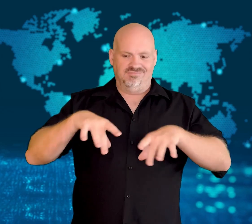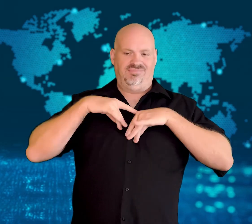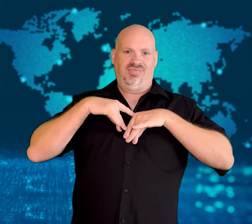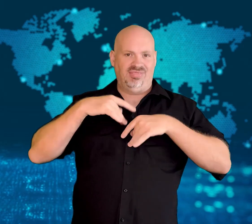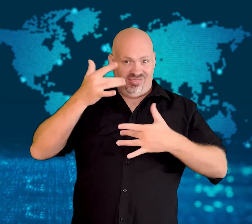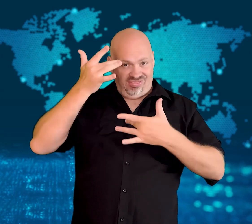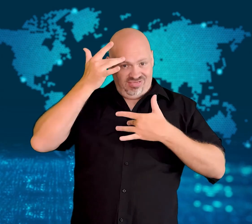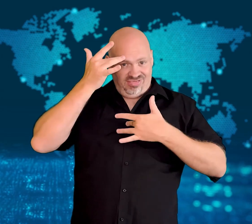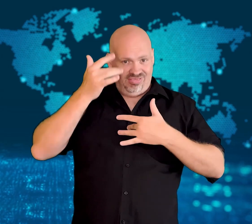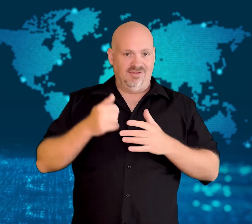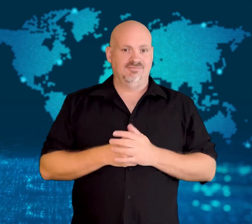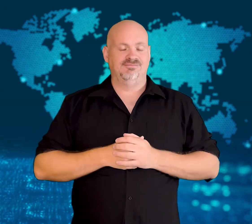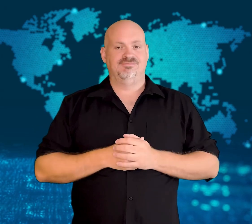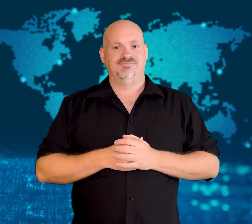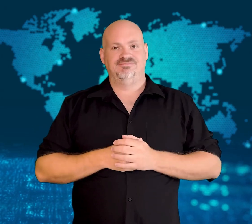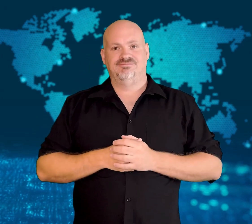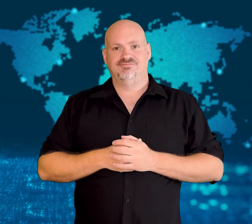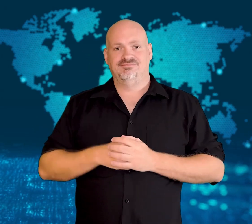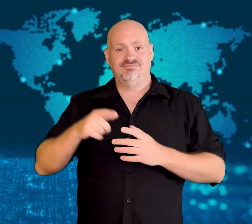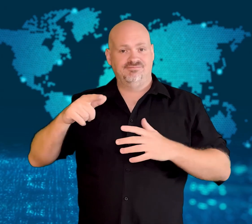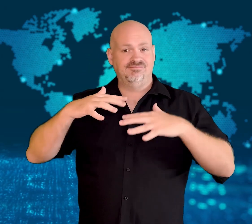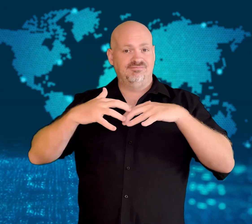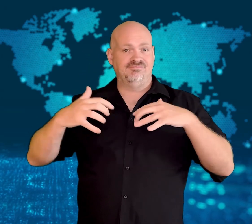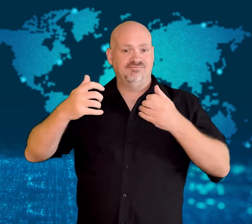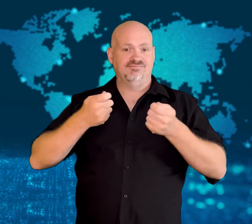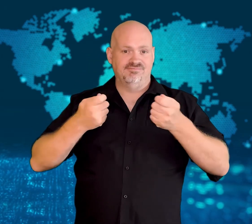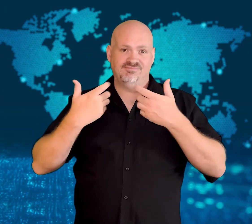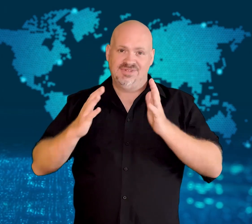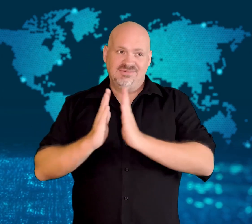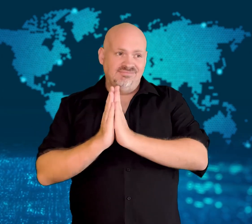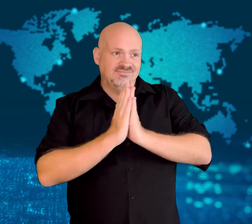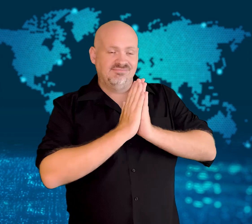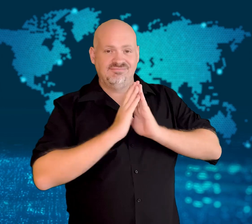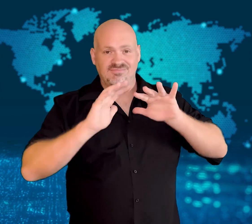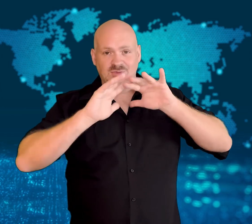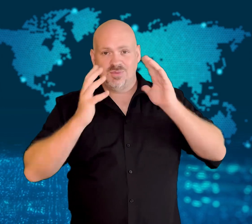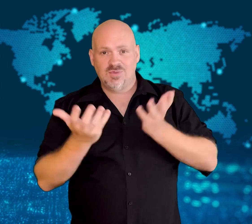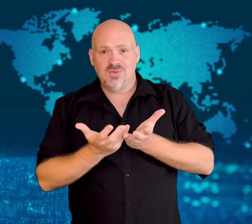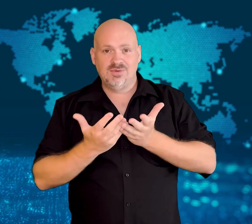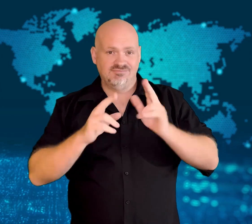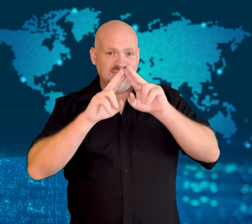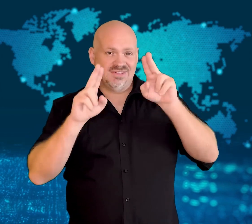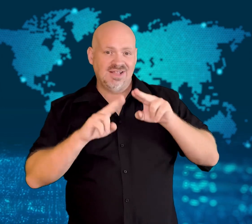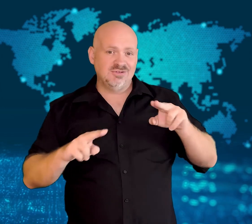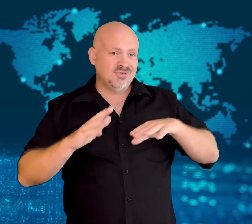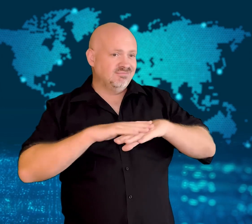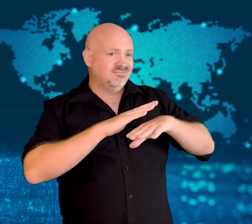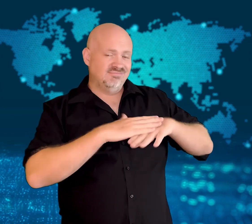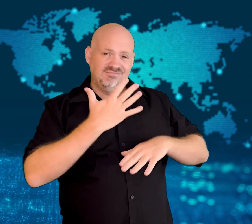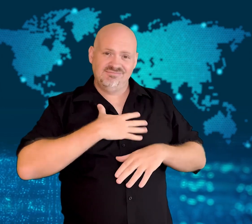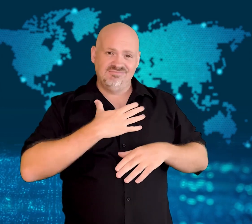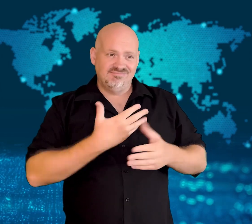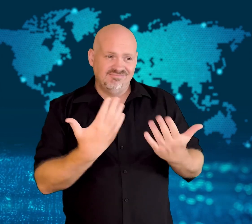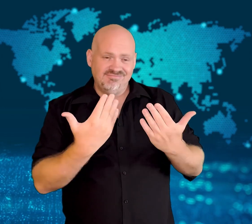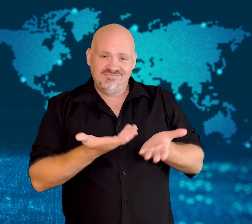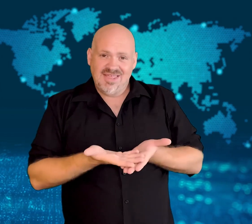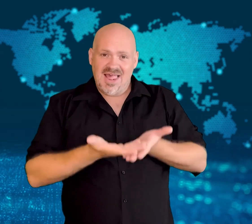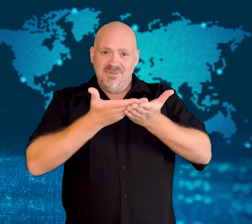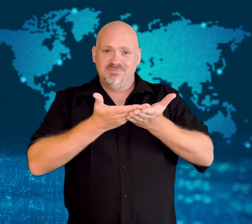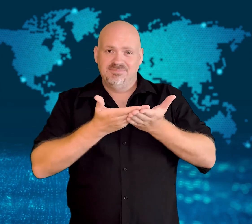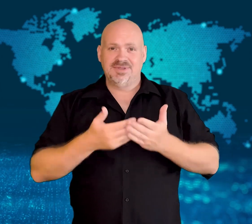The government has asked international organizations for more assistance.